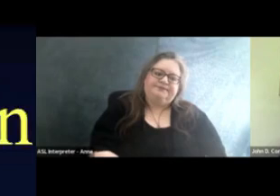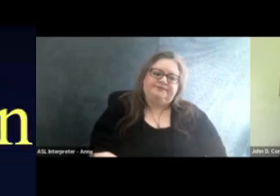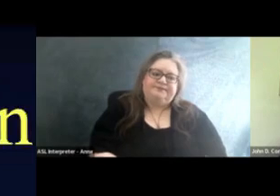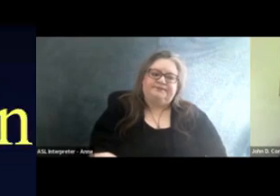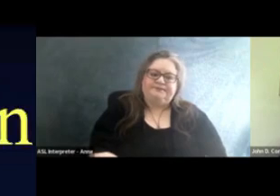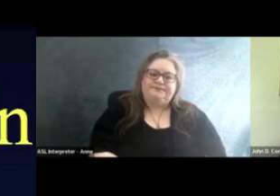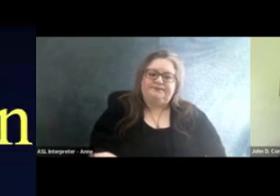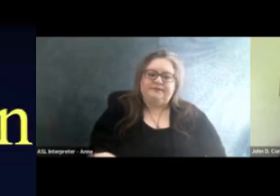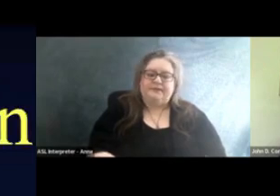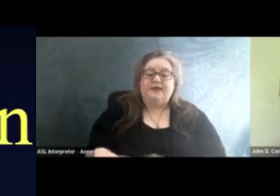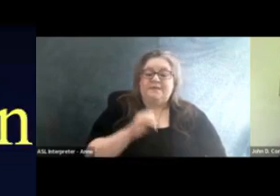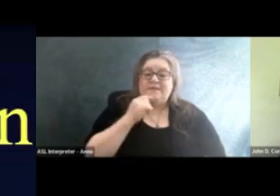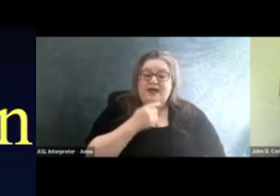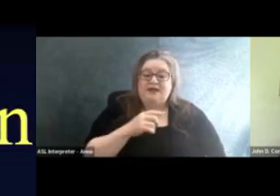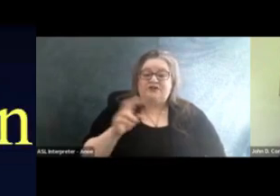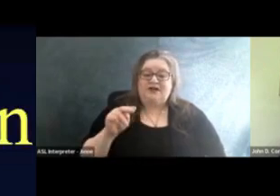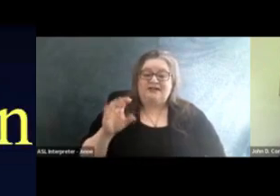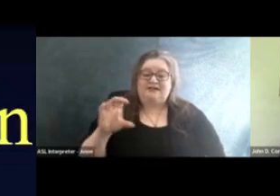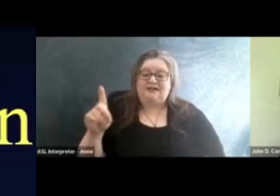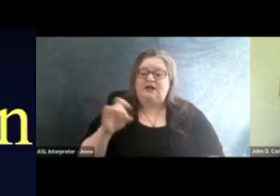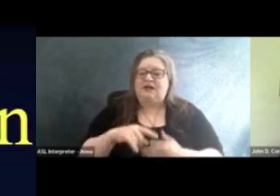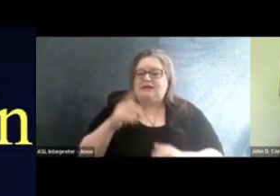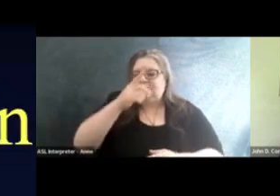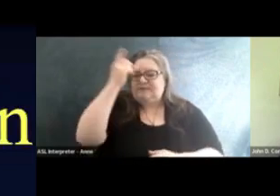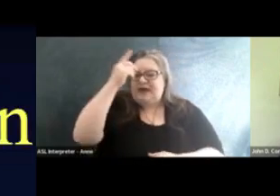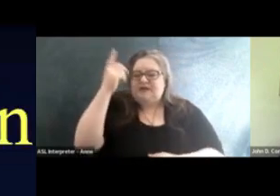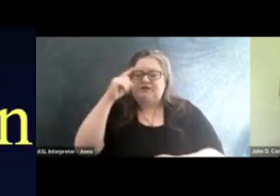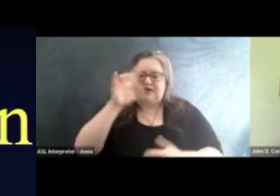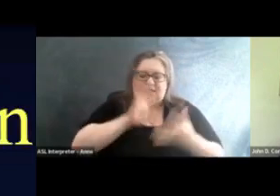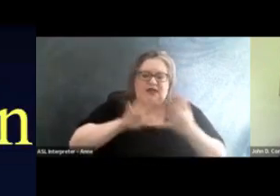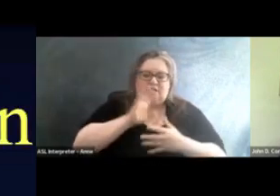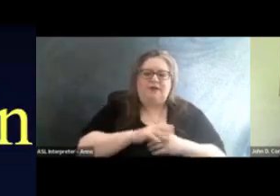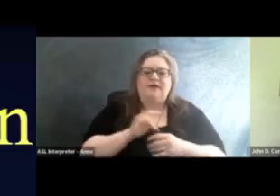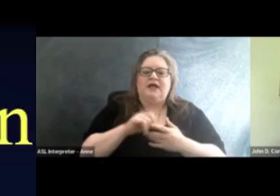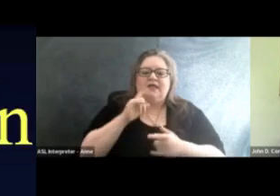neurocognitive disorders, or the dementias and delirium would be limiting a person's